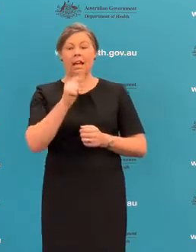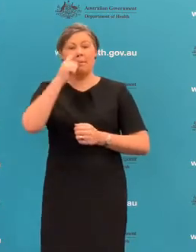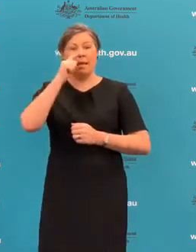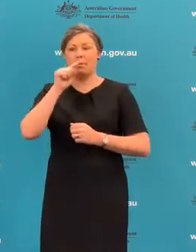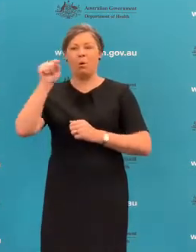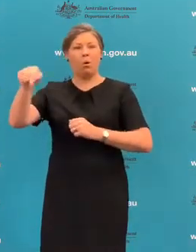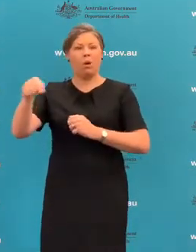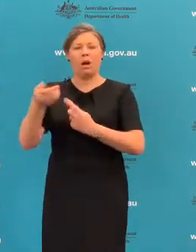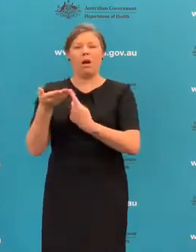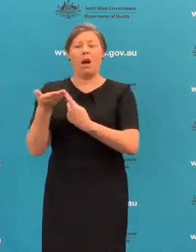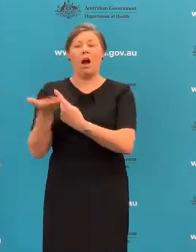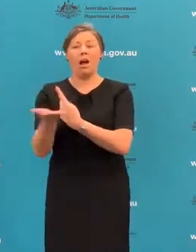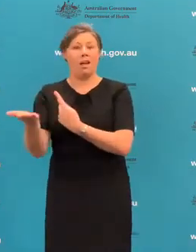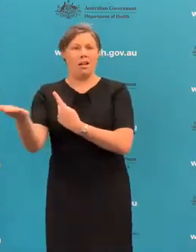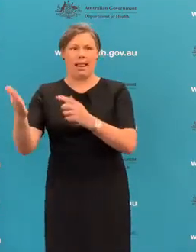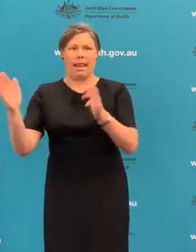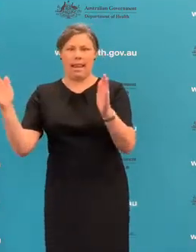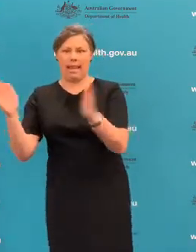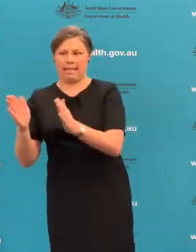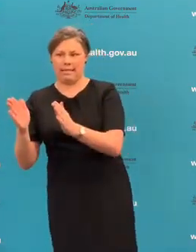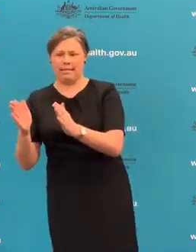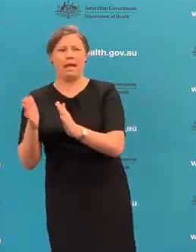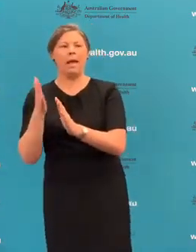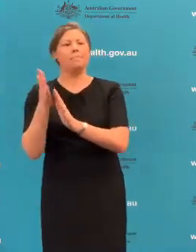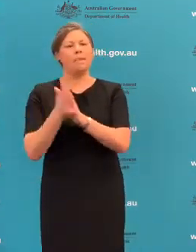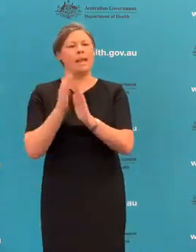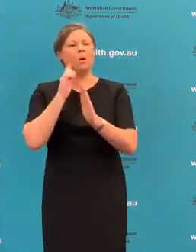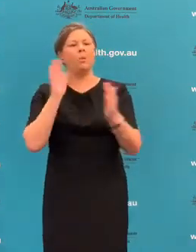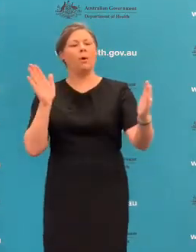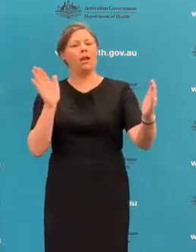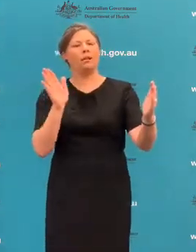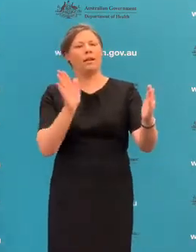in Victoria from that very high peak of the 700's that we were seeing just a few